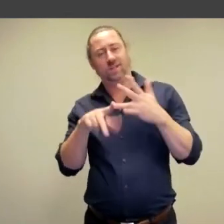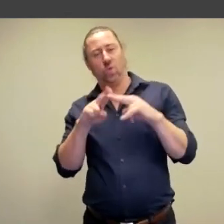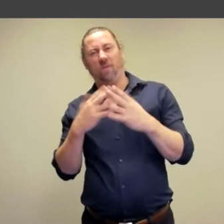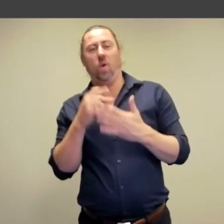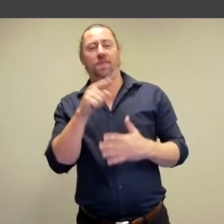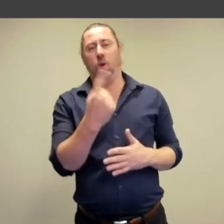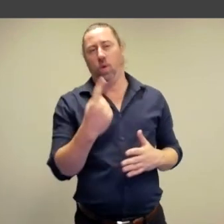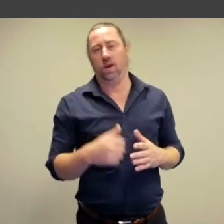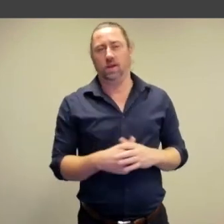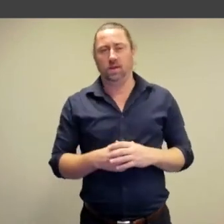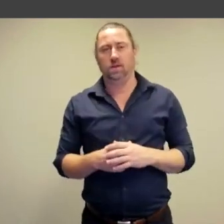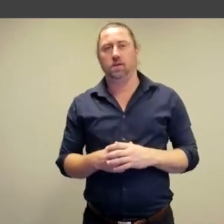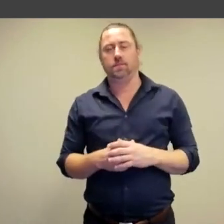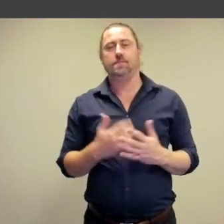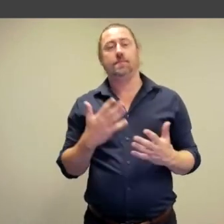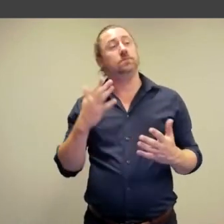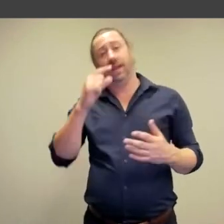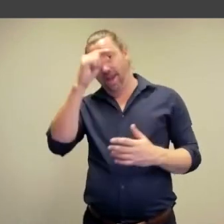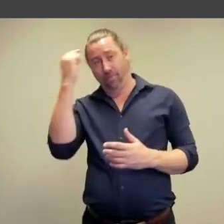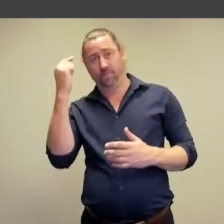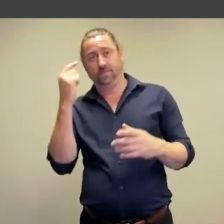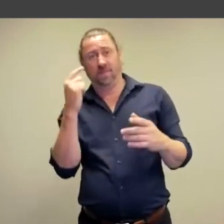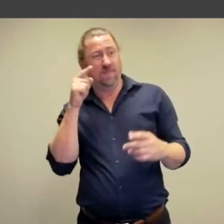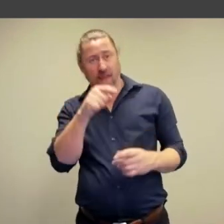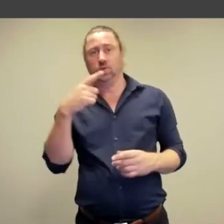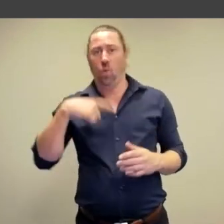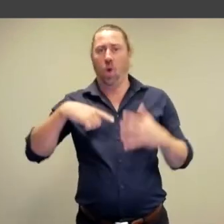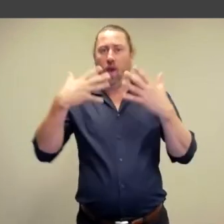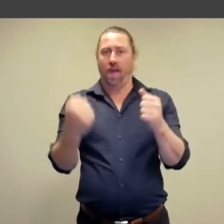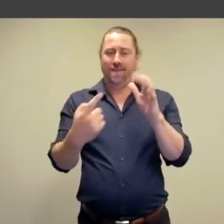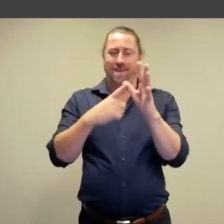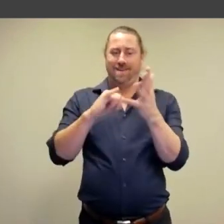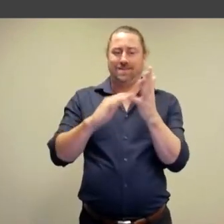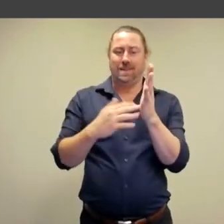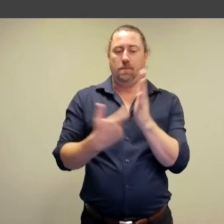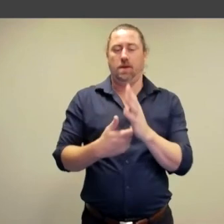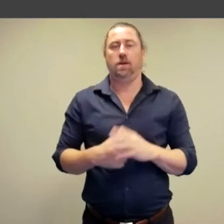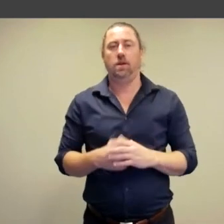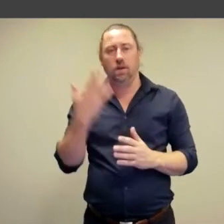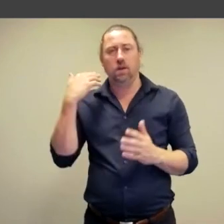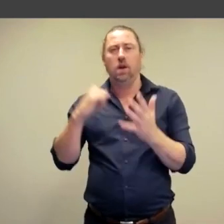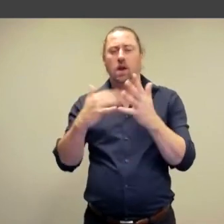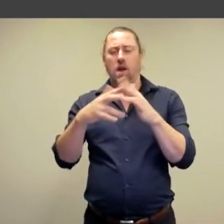with the primary purpose of ASMR.